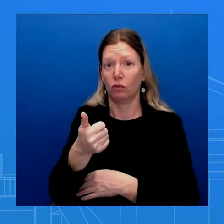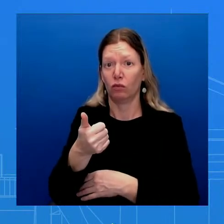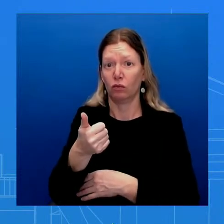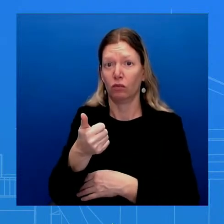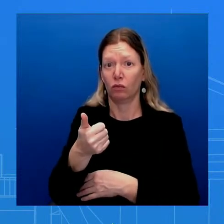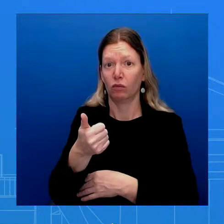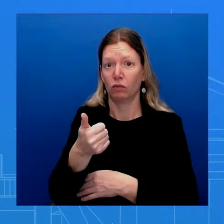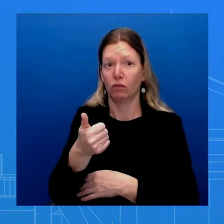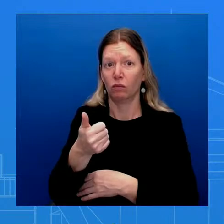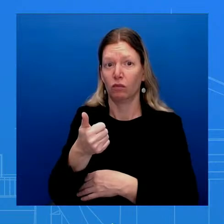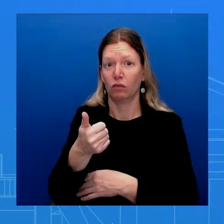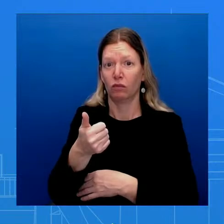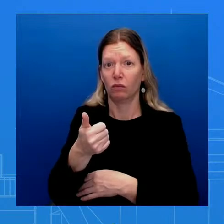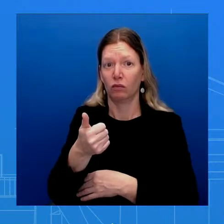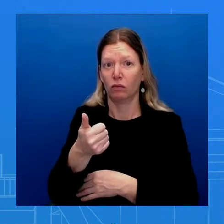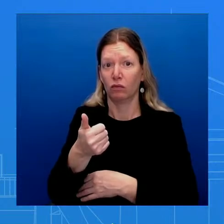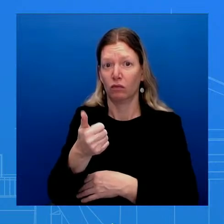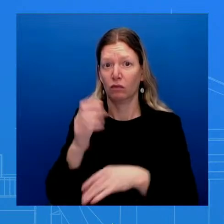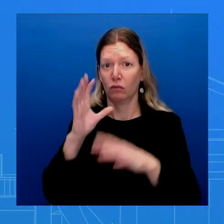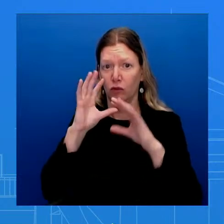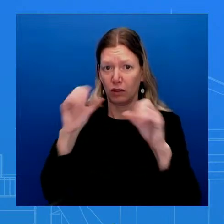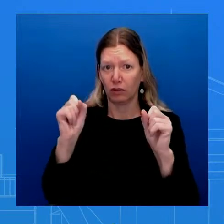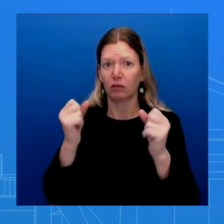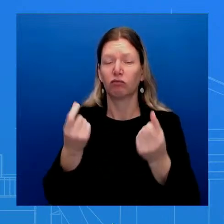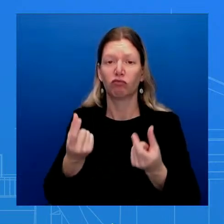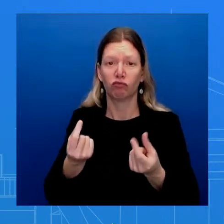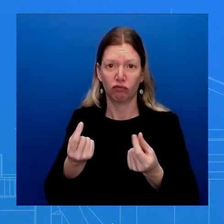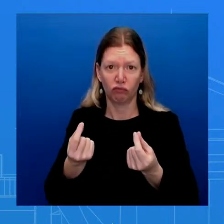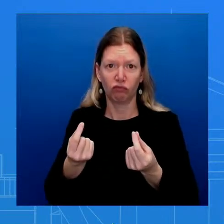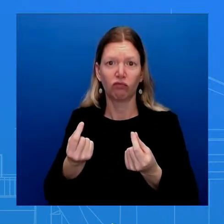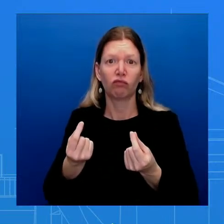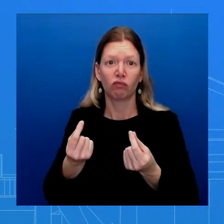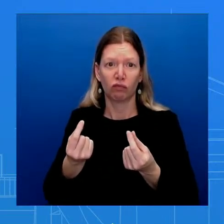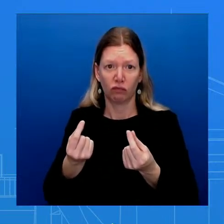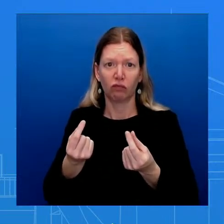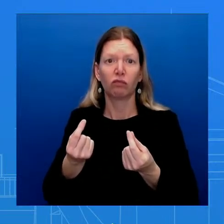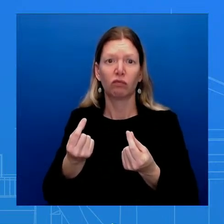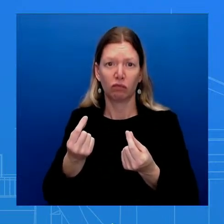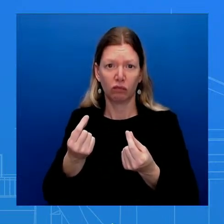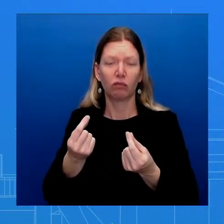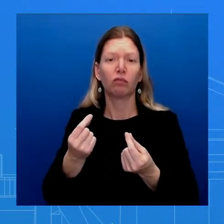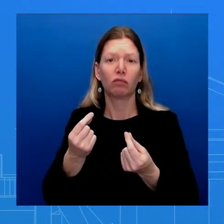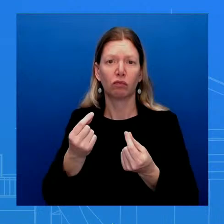so, certainly, we're going to refer you to -- to the Carter Center and the Carter family